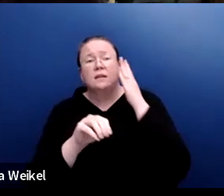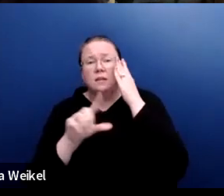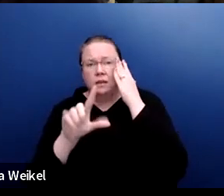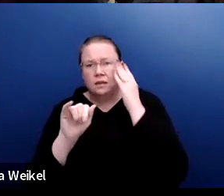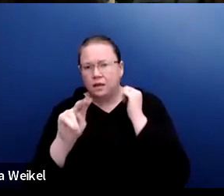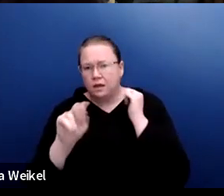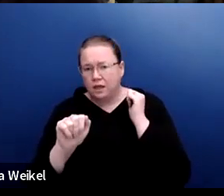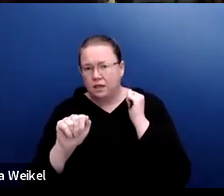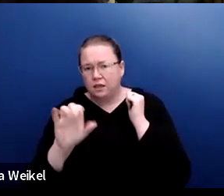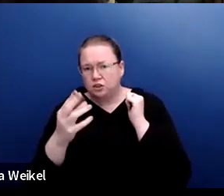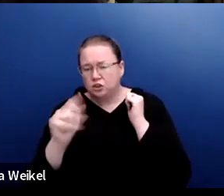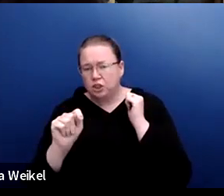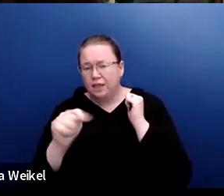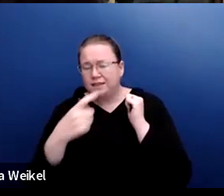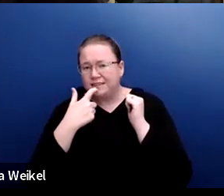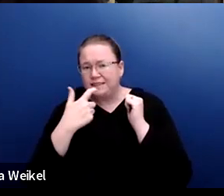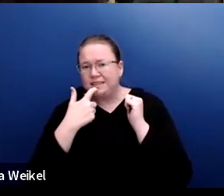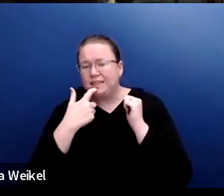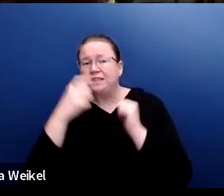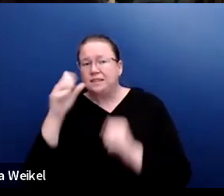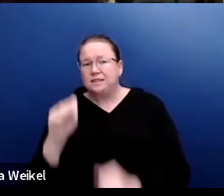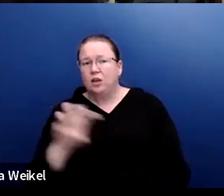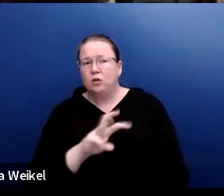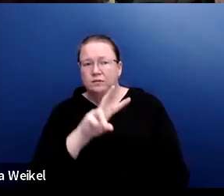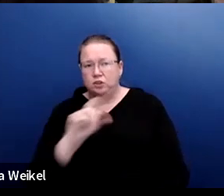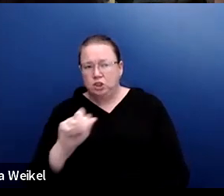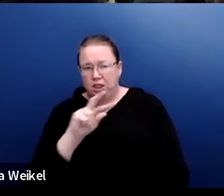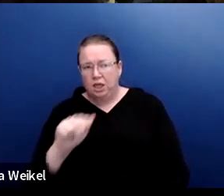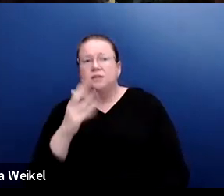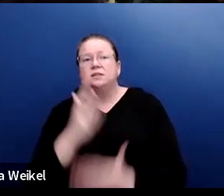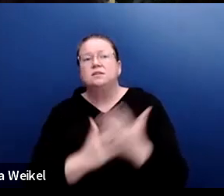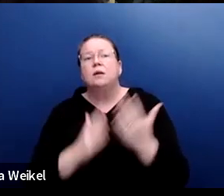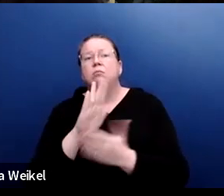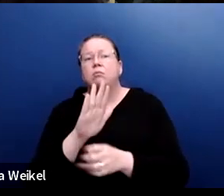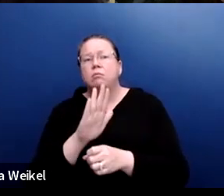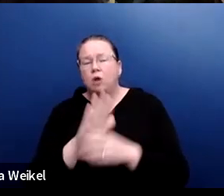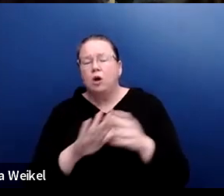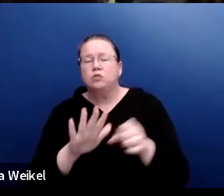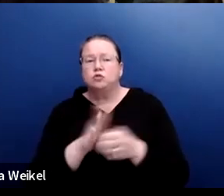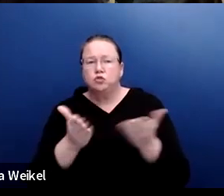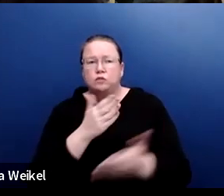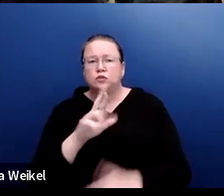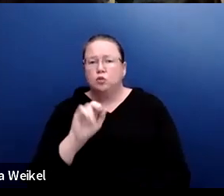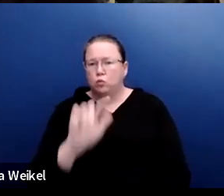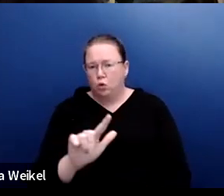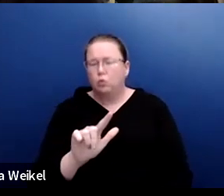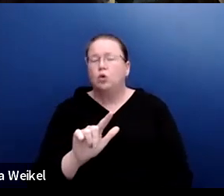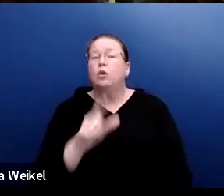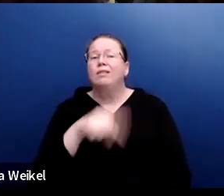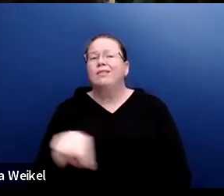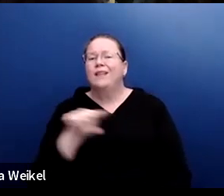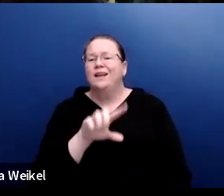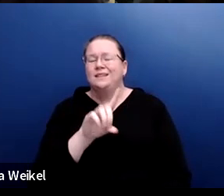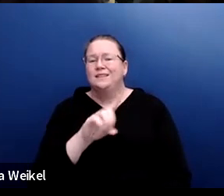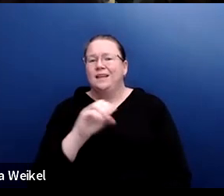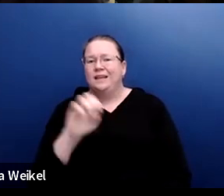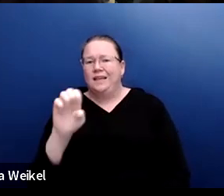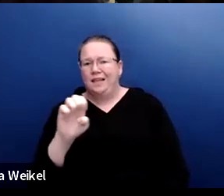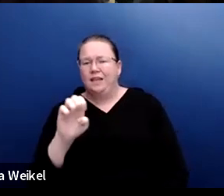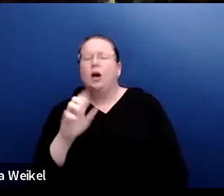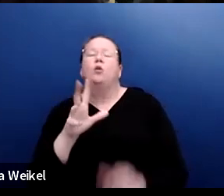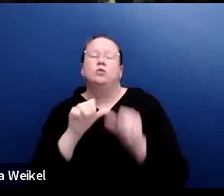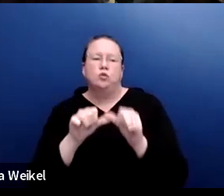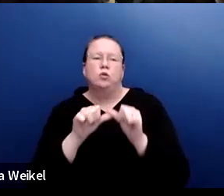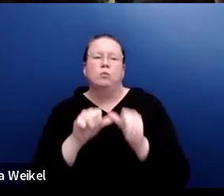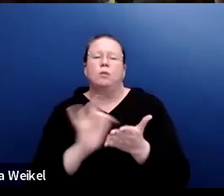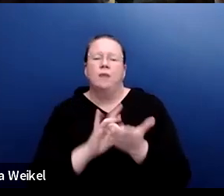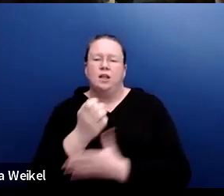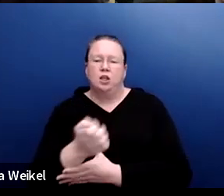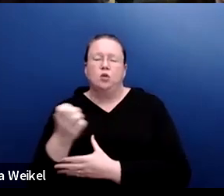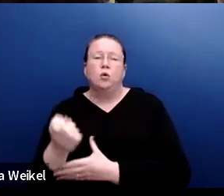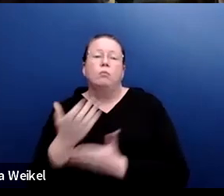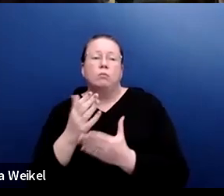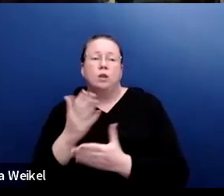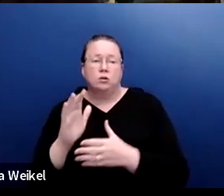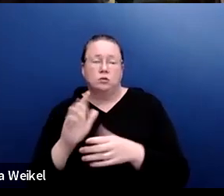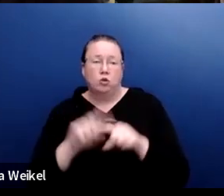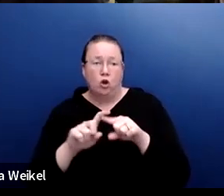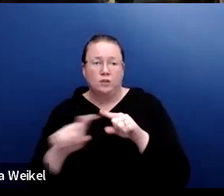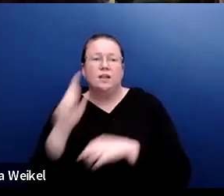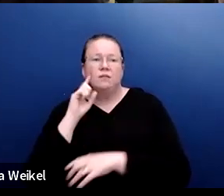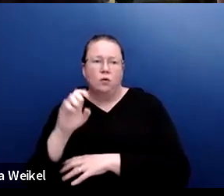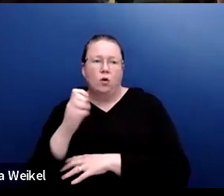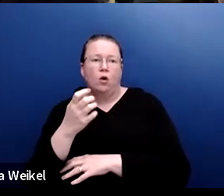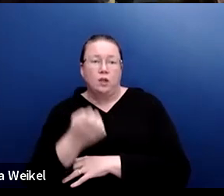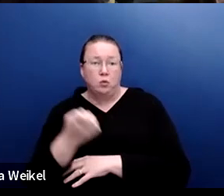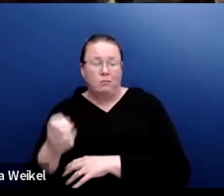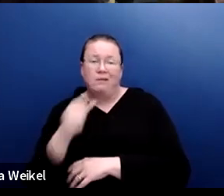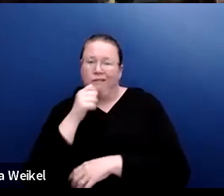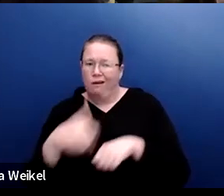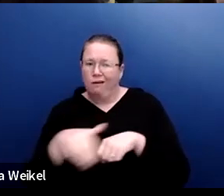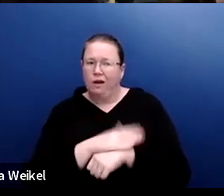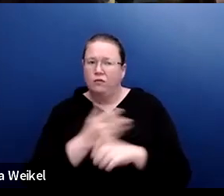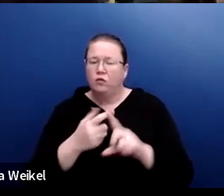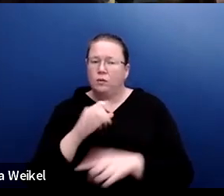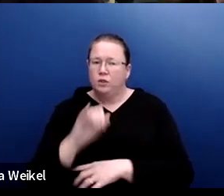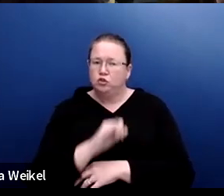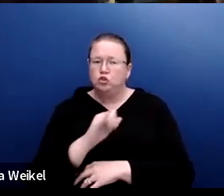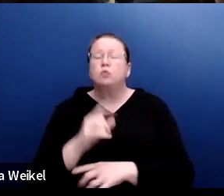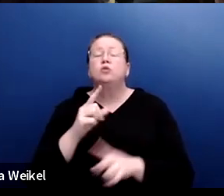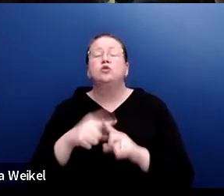for them. Recently employees of nursing facilities joined the union too so I don't know if that's an option if there are any legislation in your state if you start working with your local union with the more people, the more power you have.